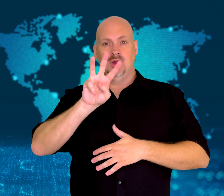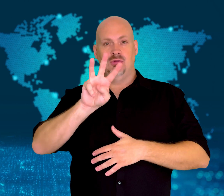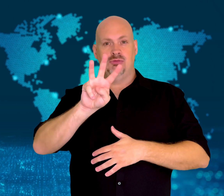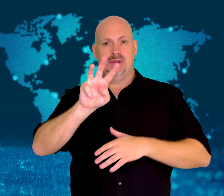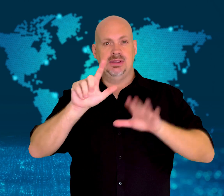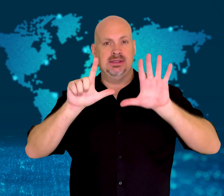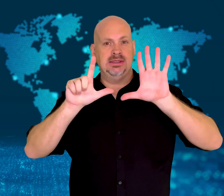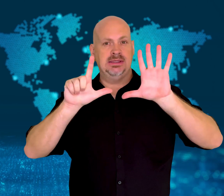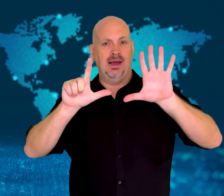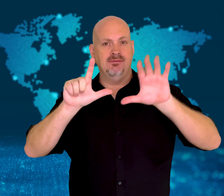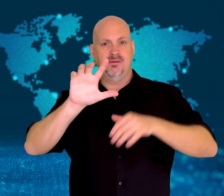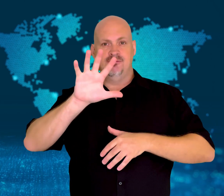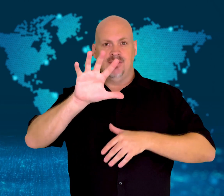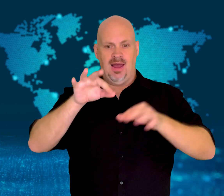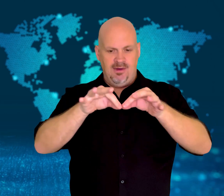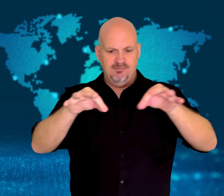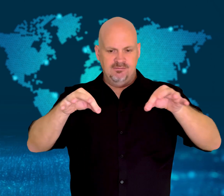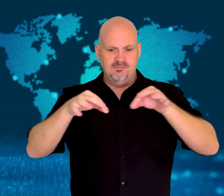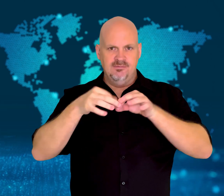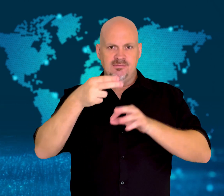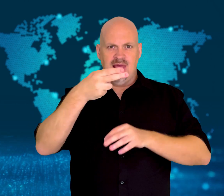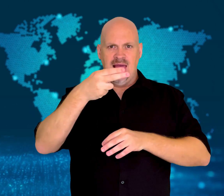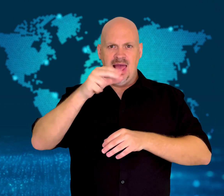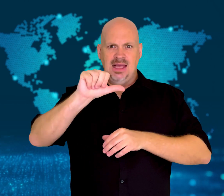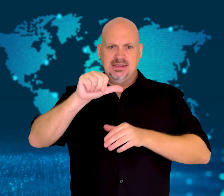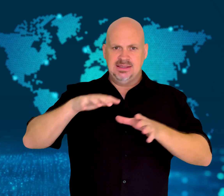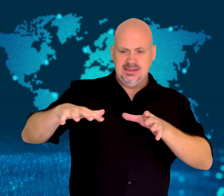gold mining is no longer allowed.